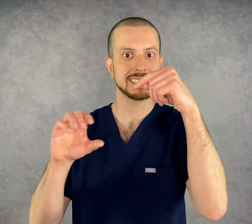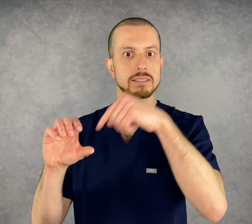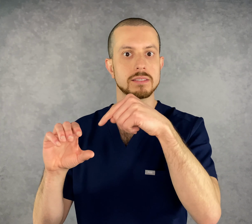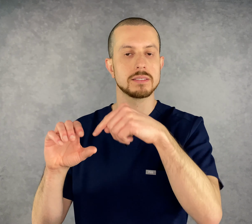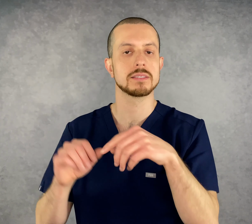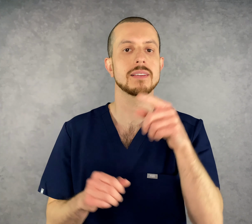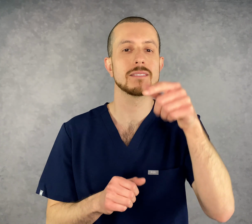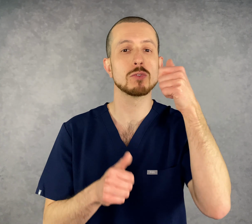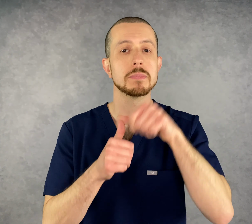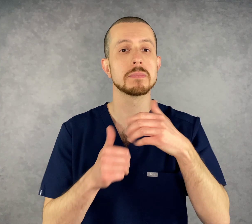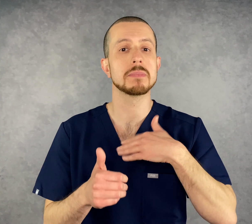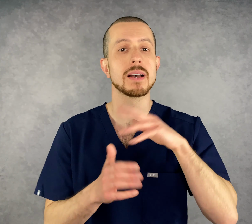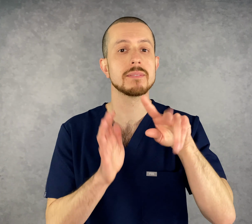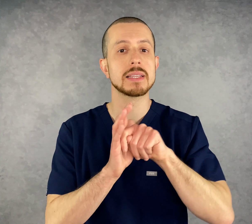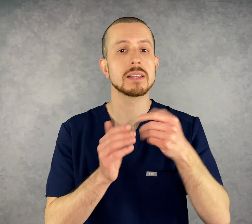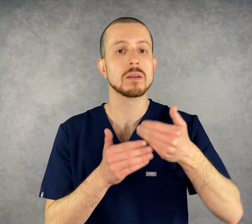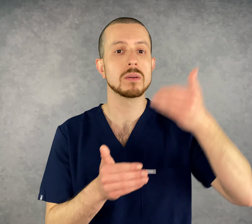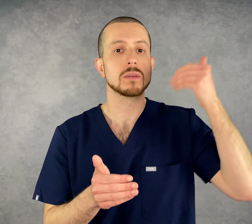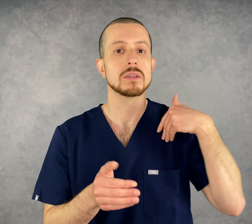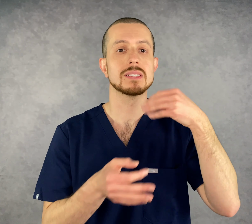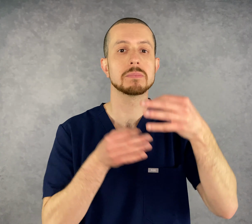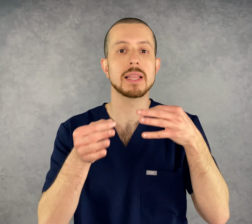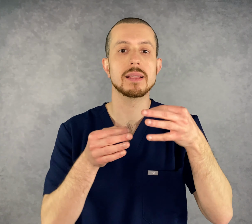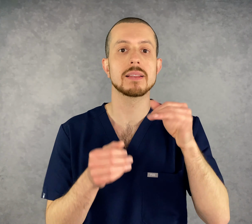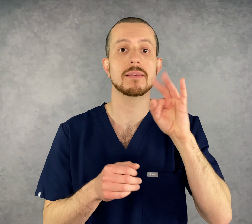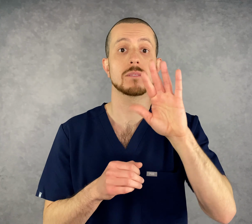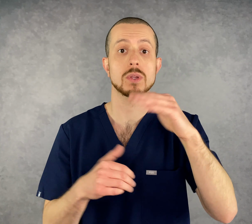You may recall my video where I explained that your